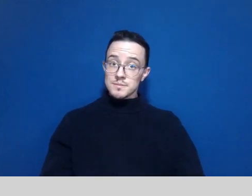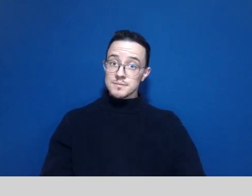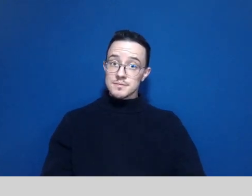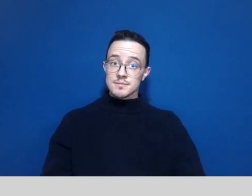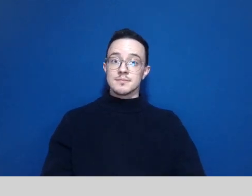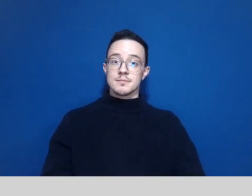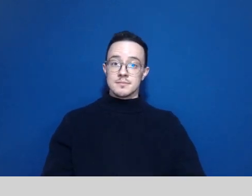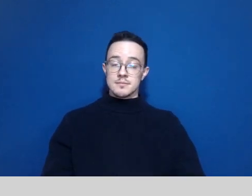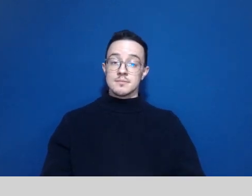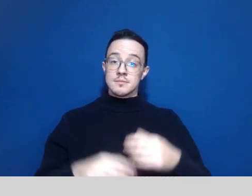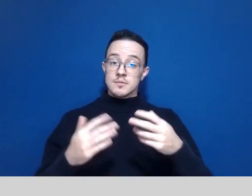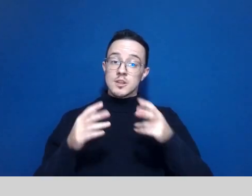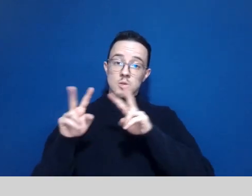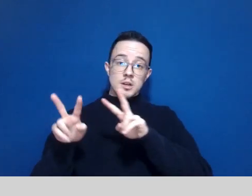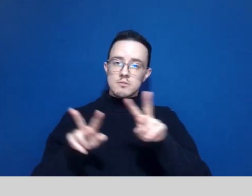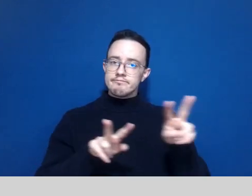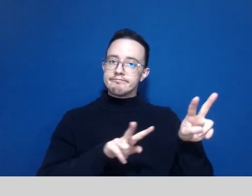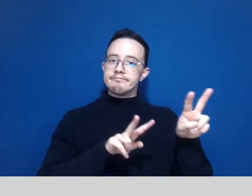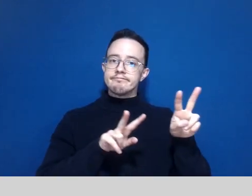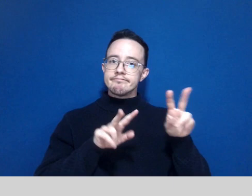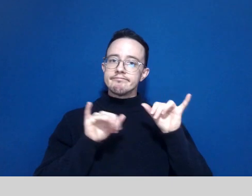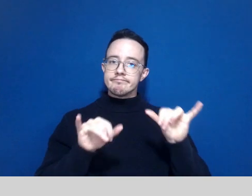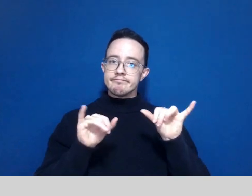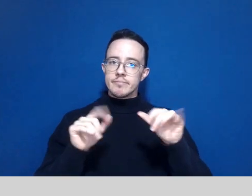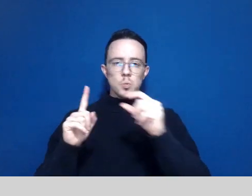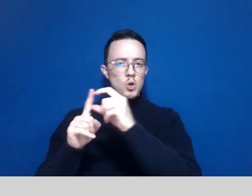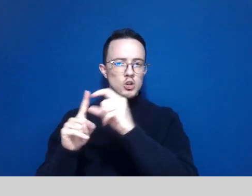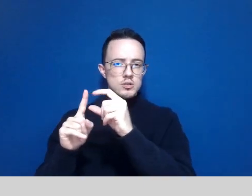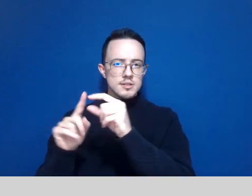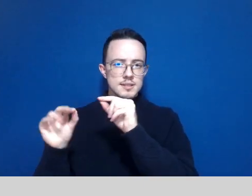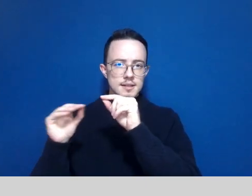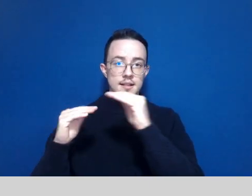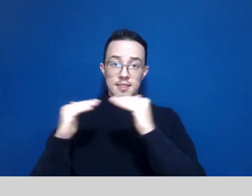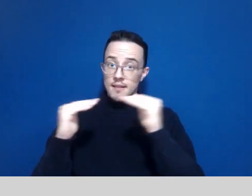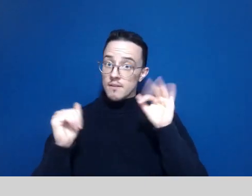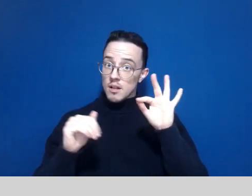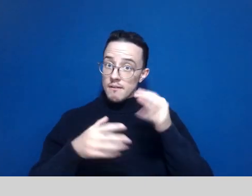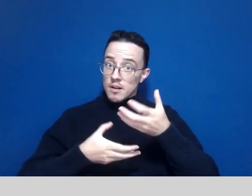Well, we can look at how confident certain words are